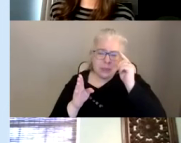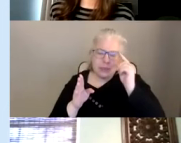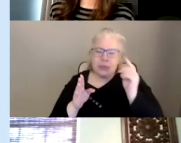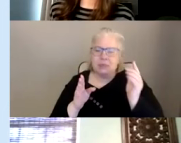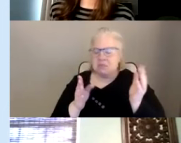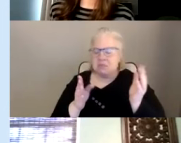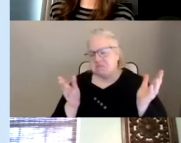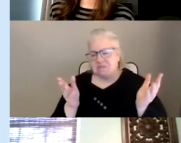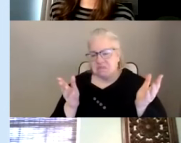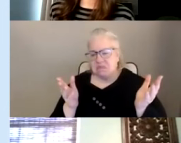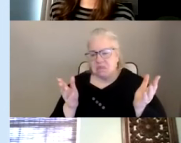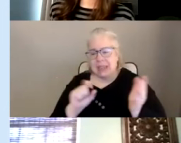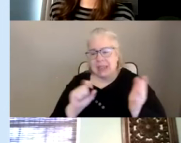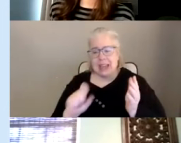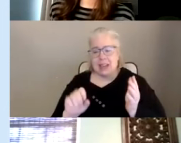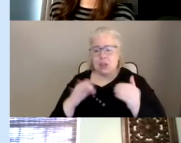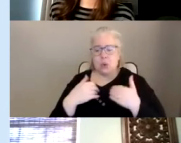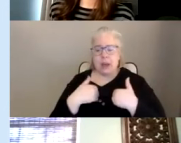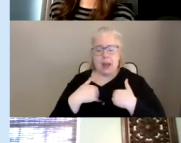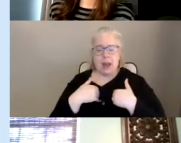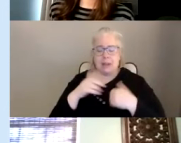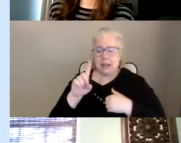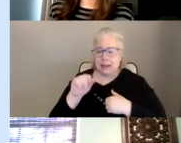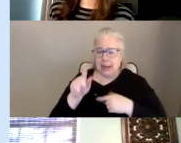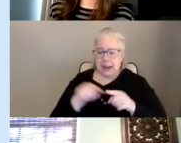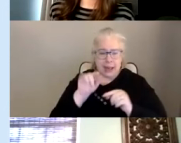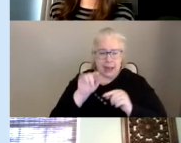So if you have data like this to advocate